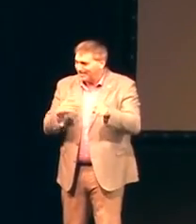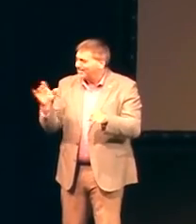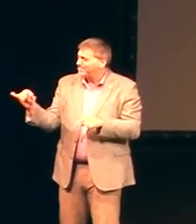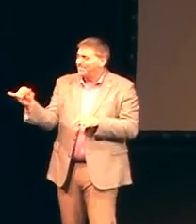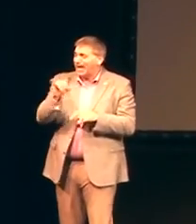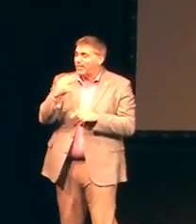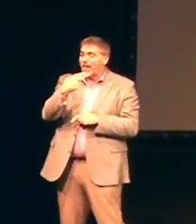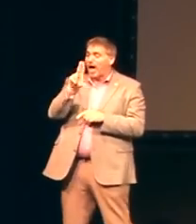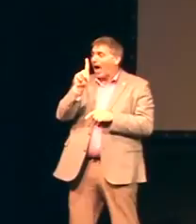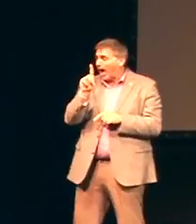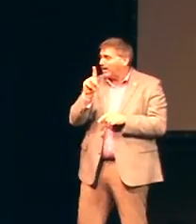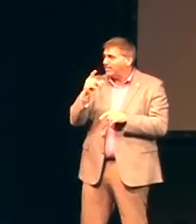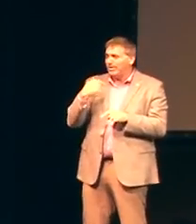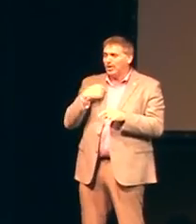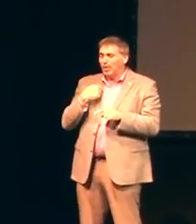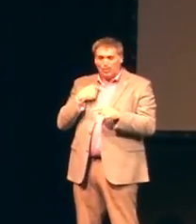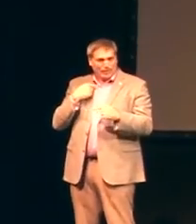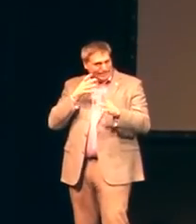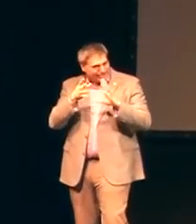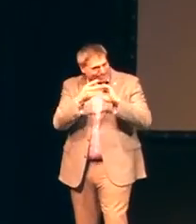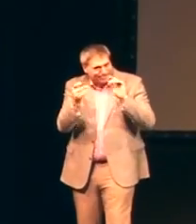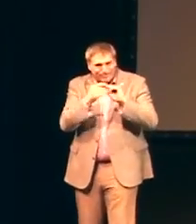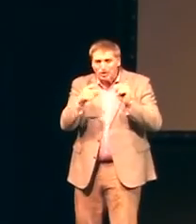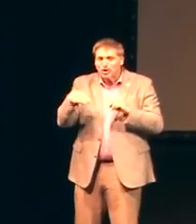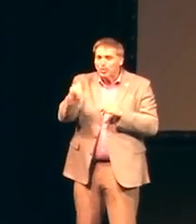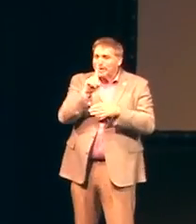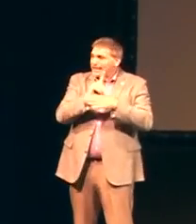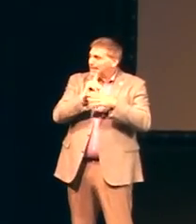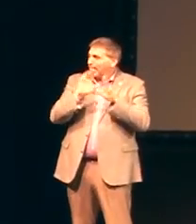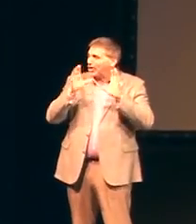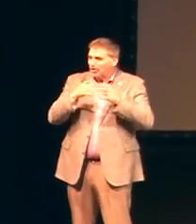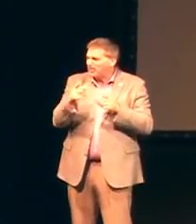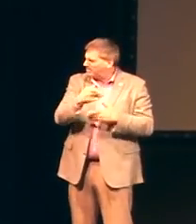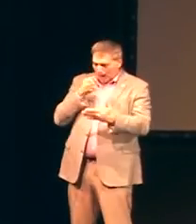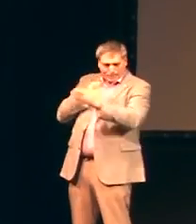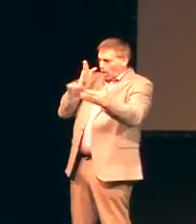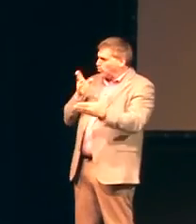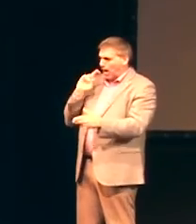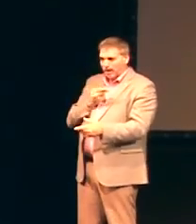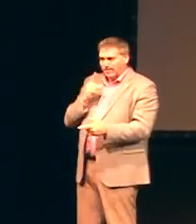we have to get buy in from other disability groups. Like I was saying with HUD, other